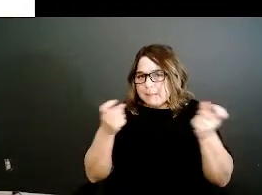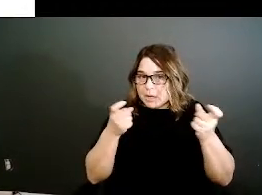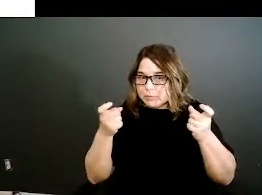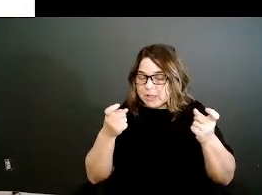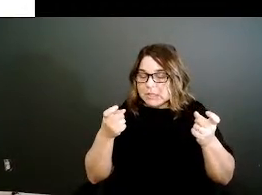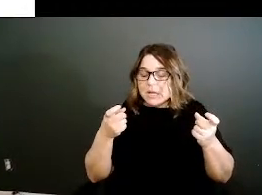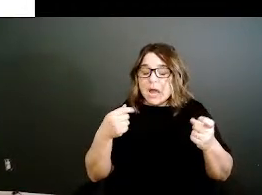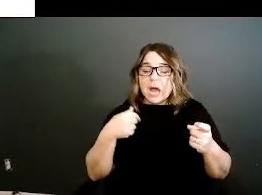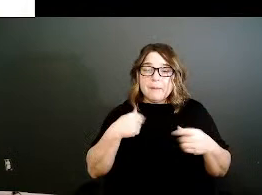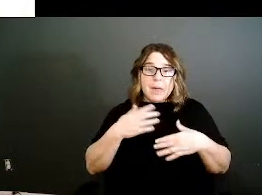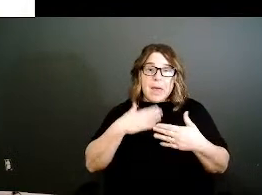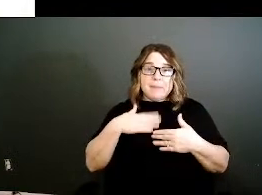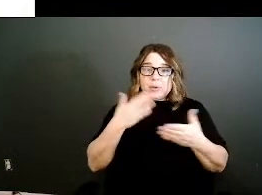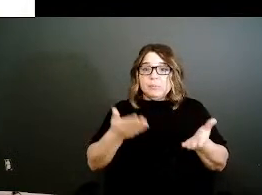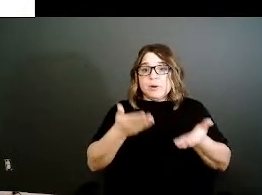THAT ARE ALIGNED WITH THIS, INCLUDING FOR RETURNING NEW